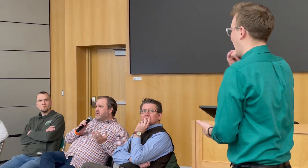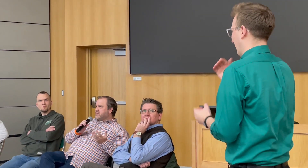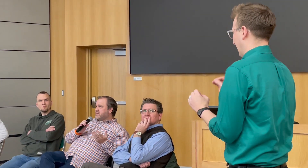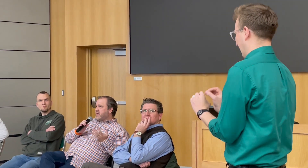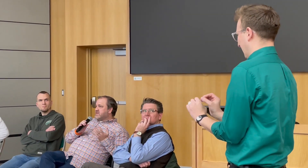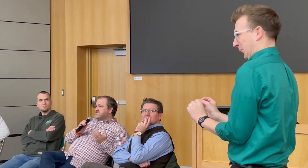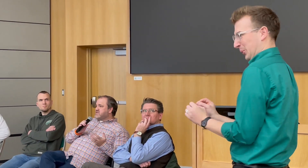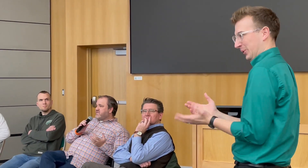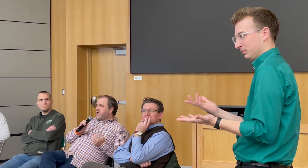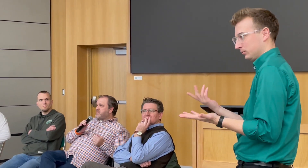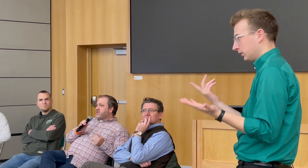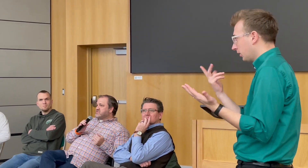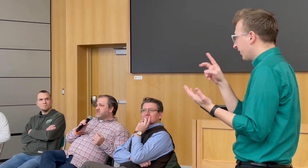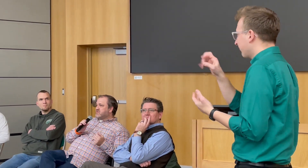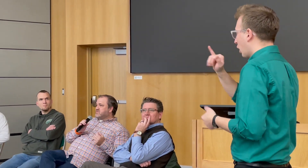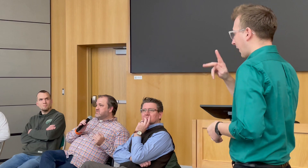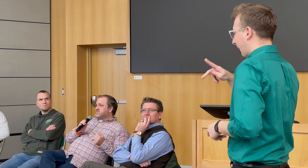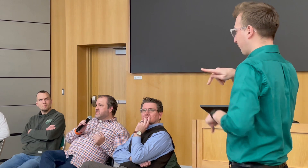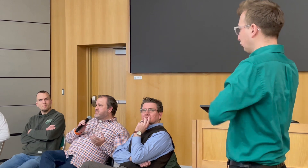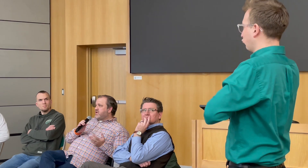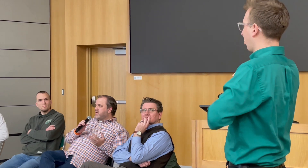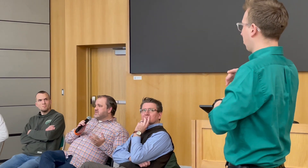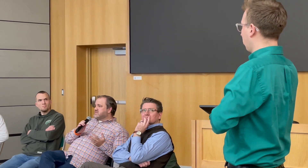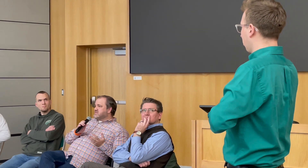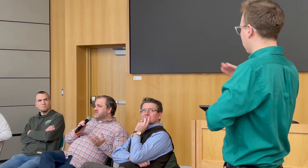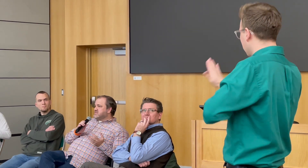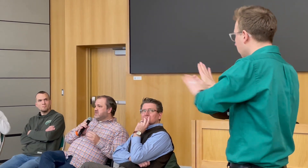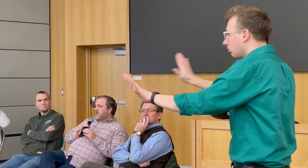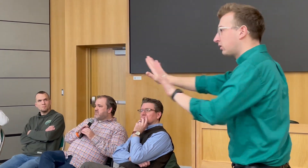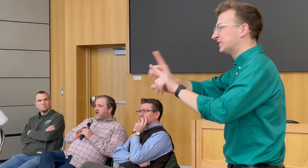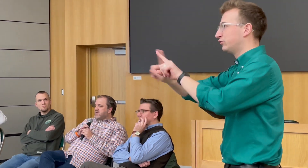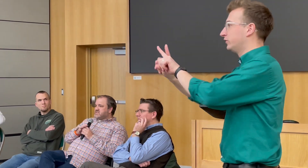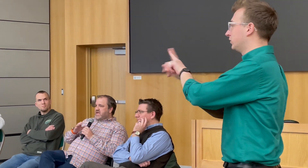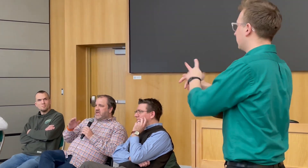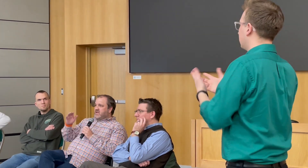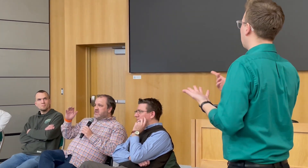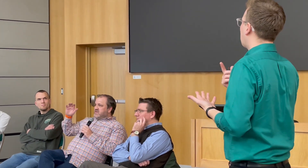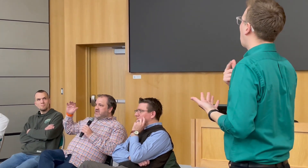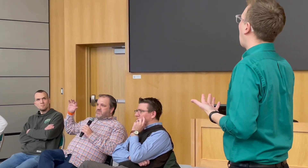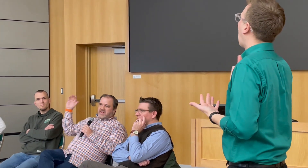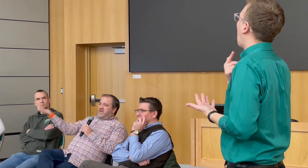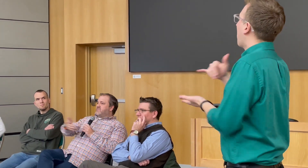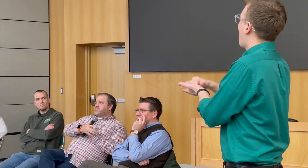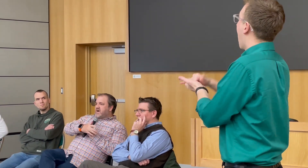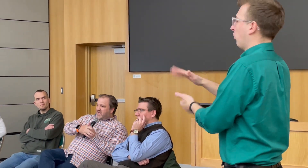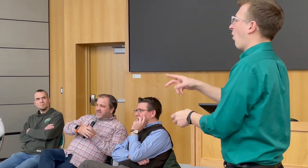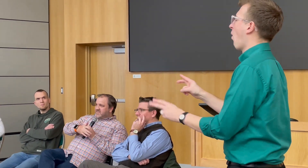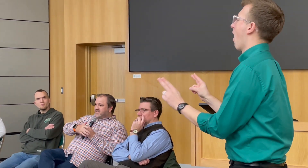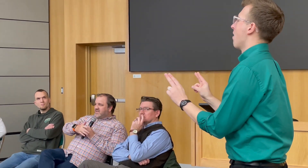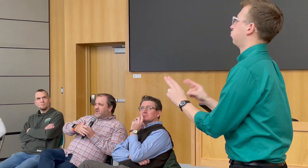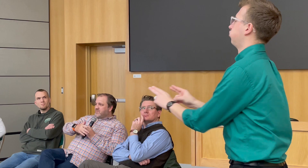here like this is a very personal experience I'm not going to say implant everybody you know what